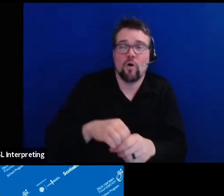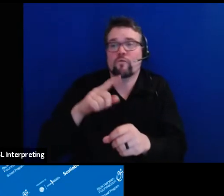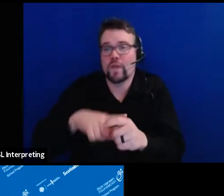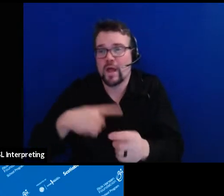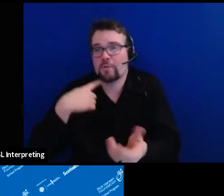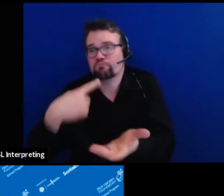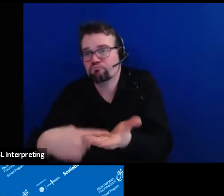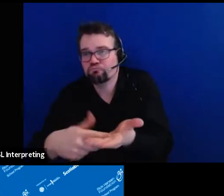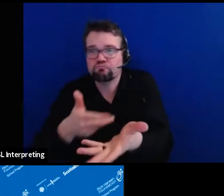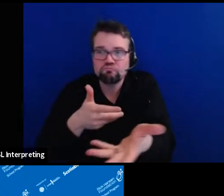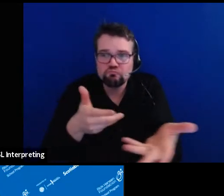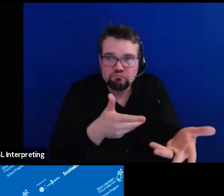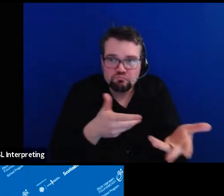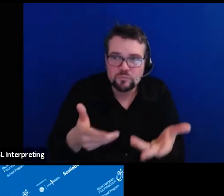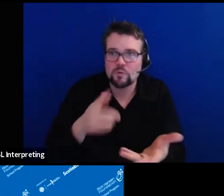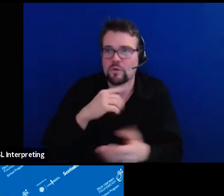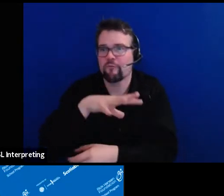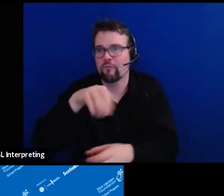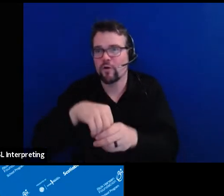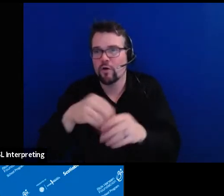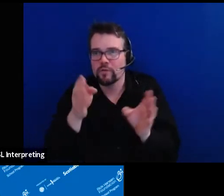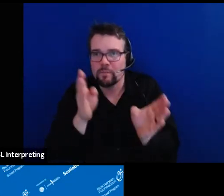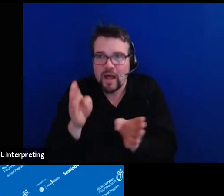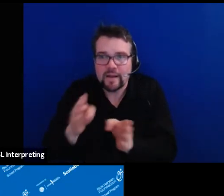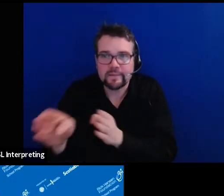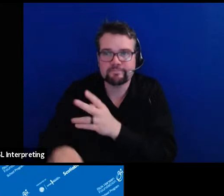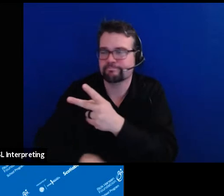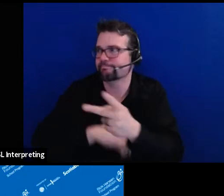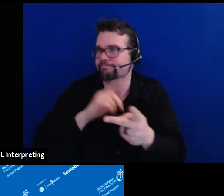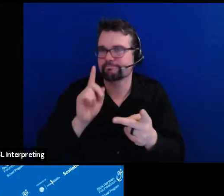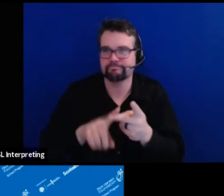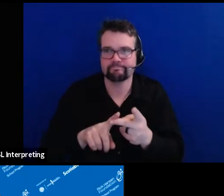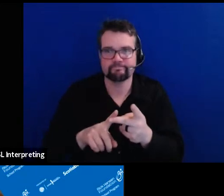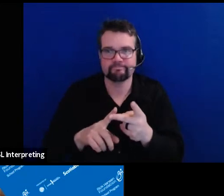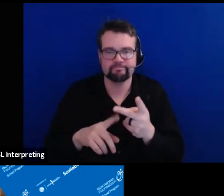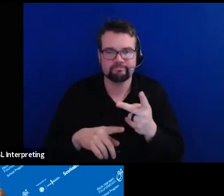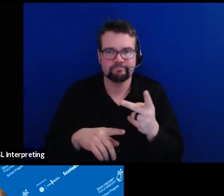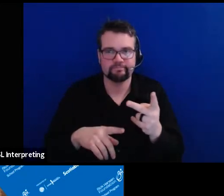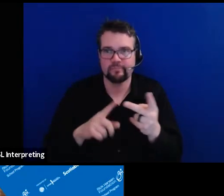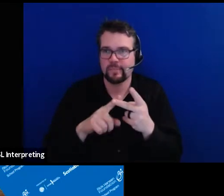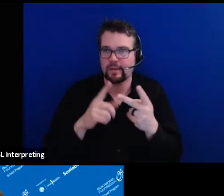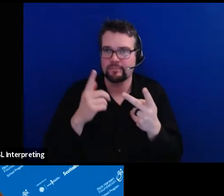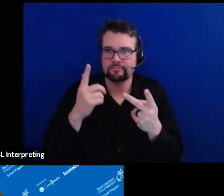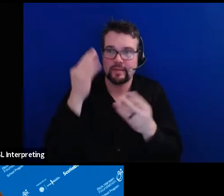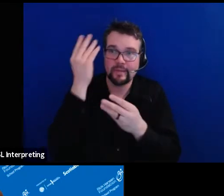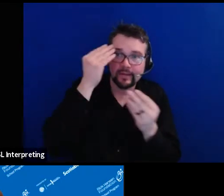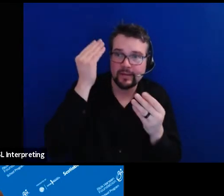ASPECTS OF PLANNING AND THINKING AND BUILDING.